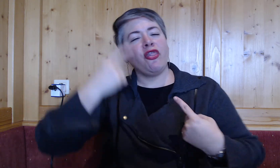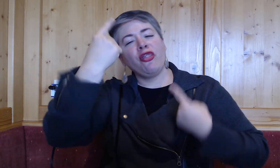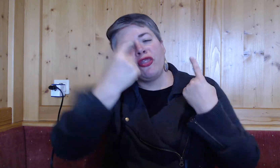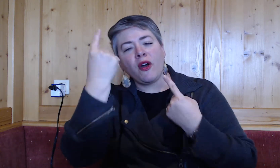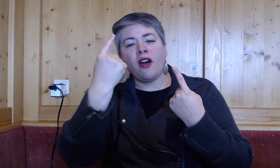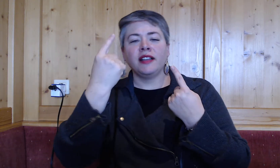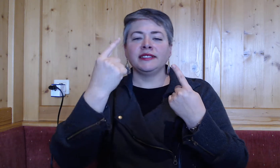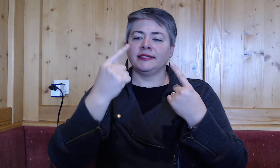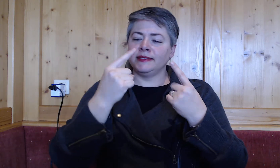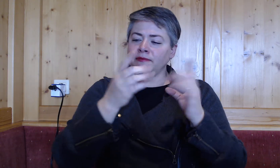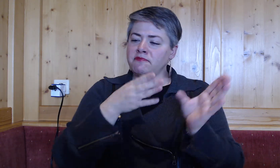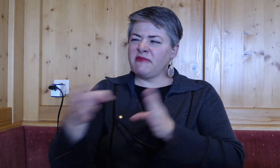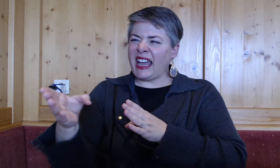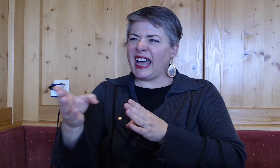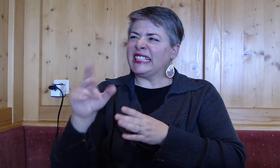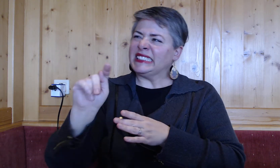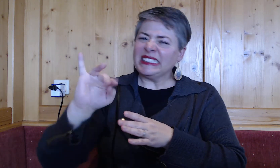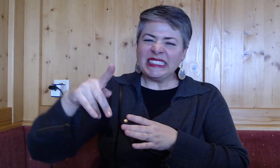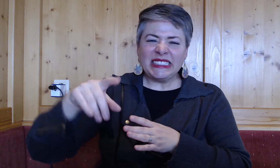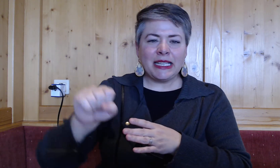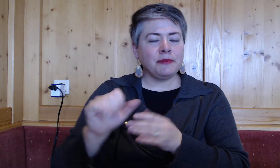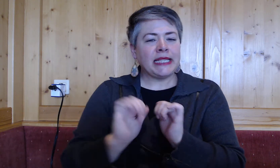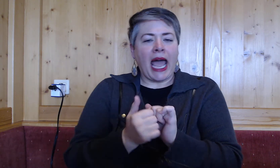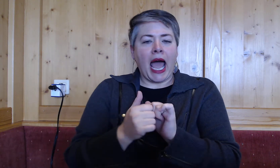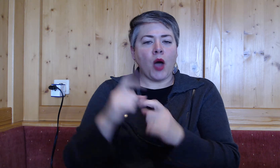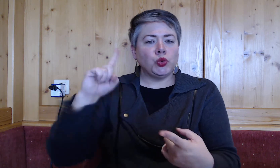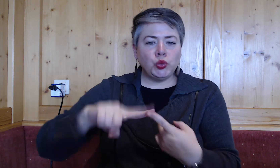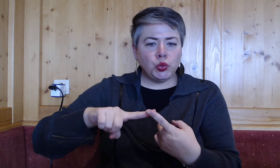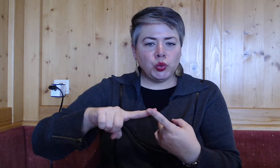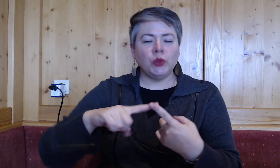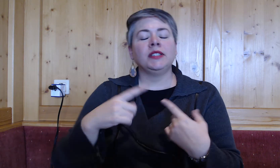thoughts, plans, tips, how-to's, etc